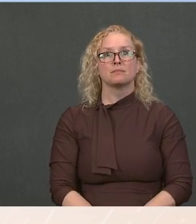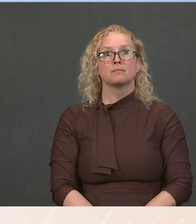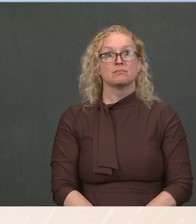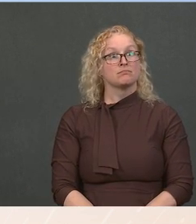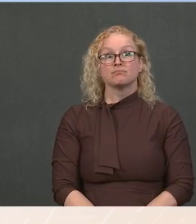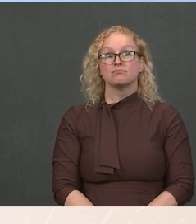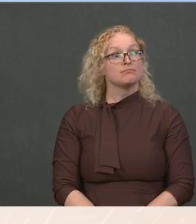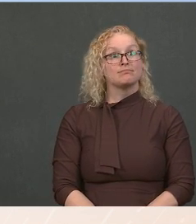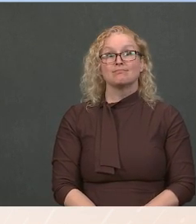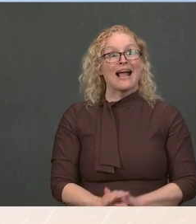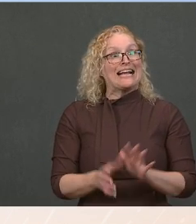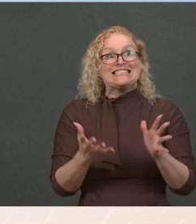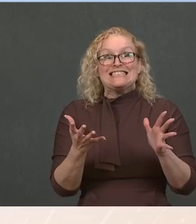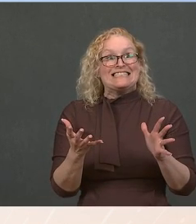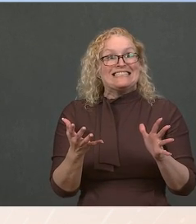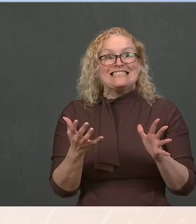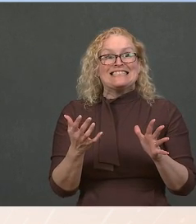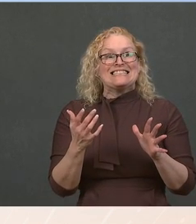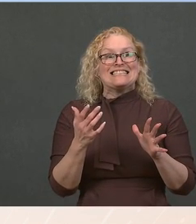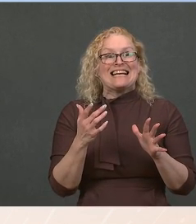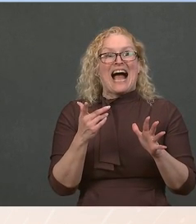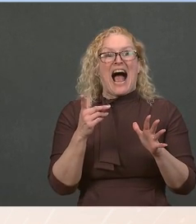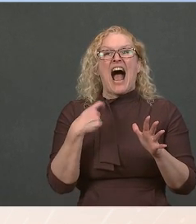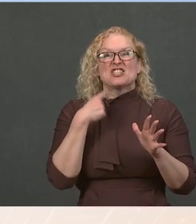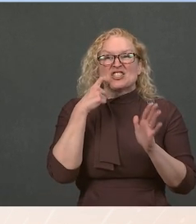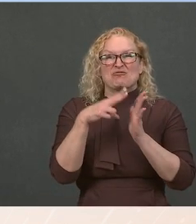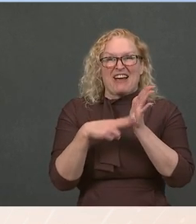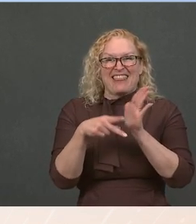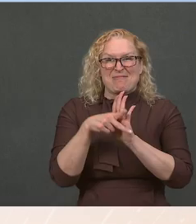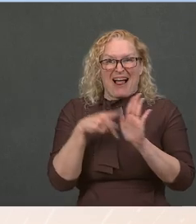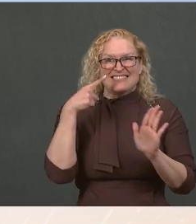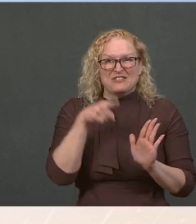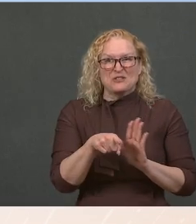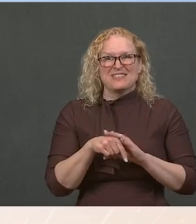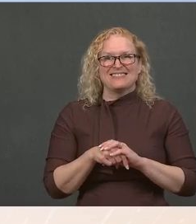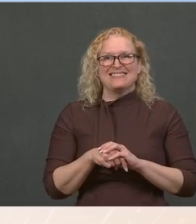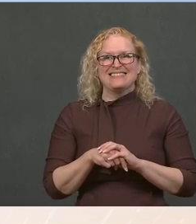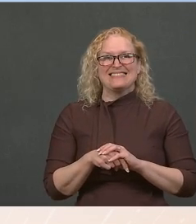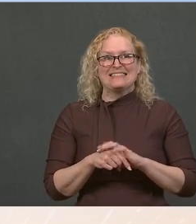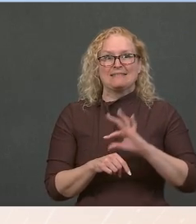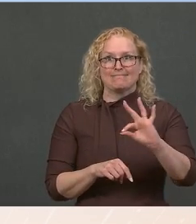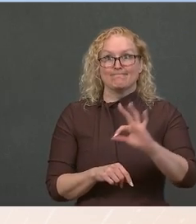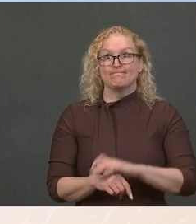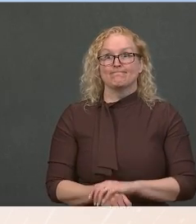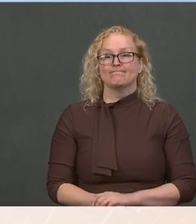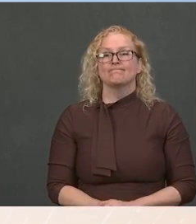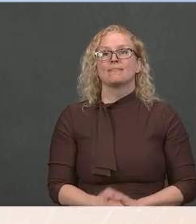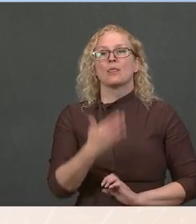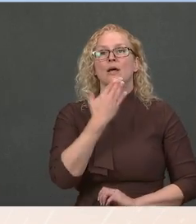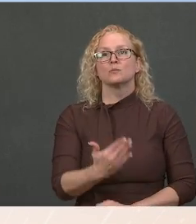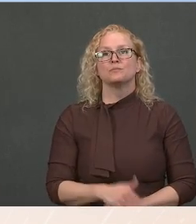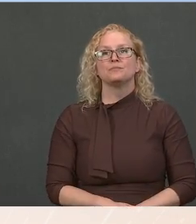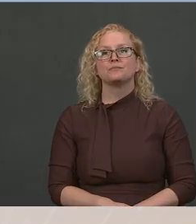Ms. Jean-Pierre: J- -- I just read you what our policy is, and that's what I have to share. The Press: Thank you. Ms. Jean-Pierre: Yeah, okay. Thank you, everybody.